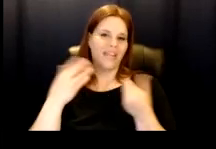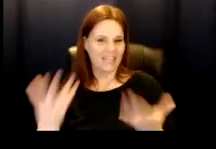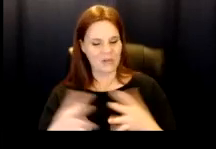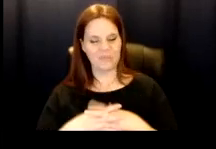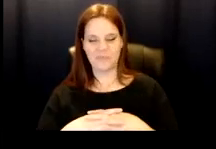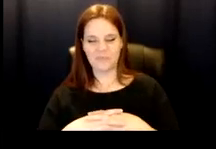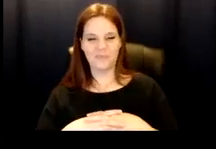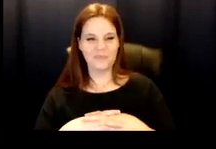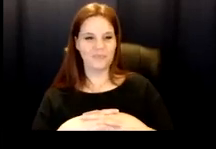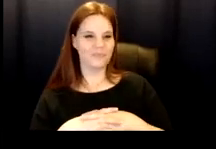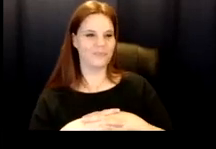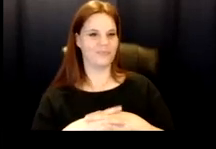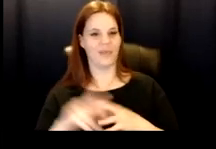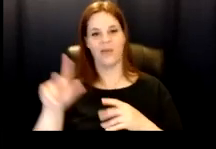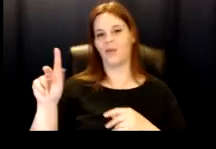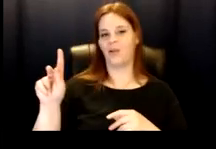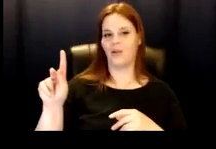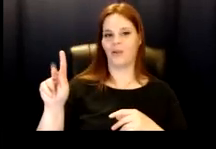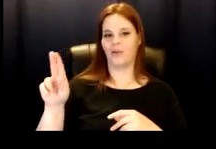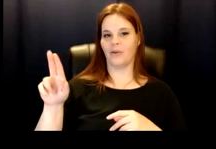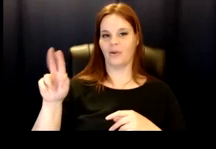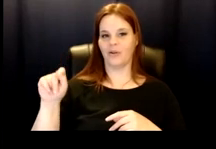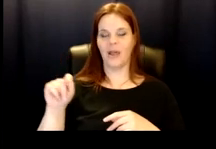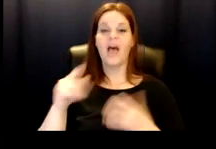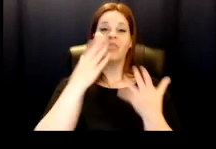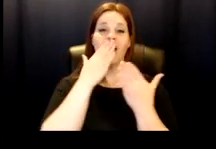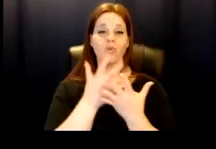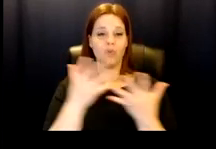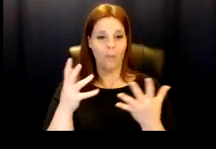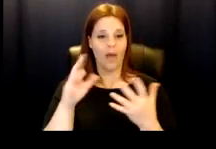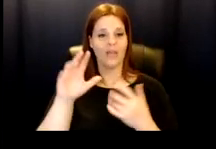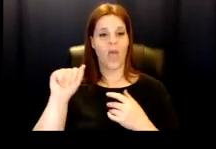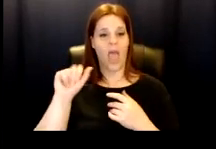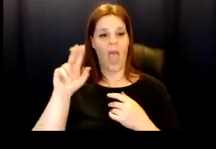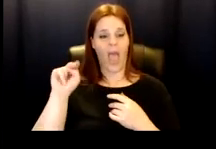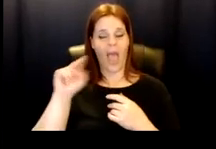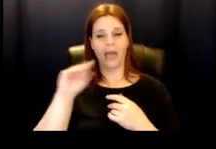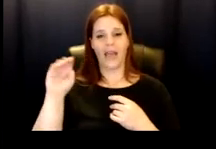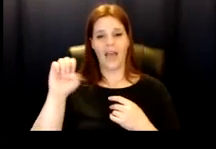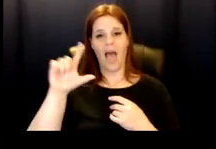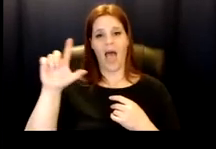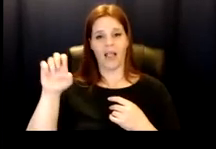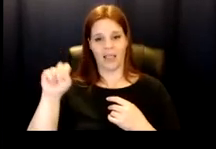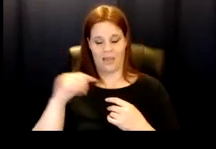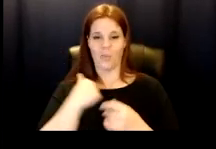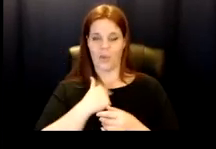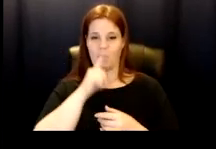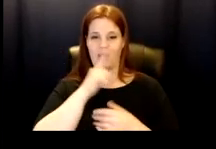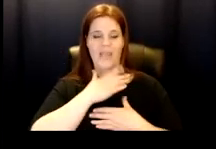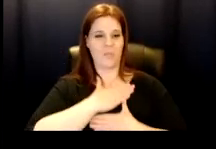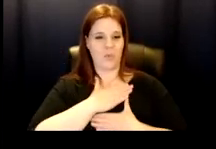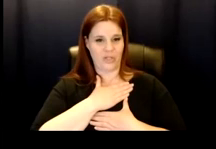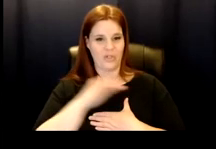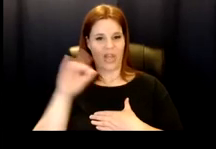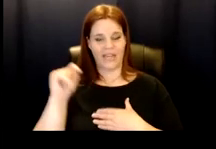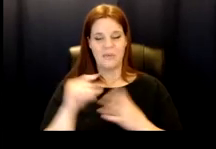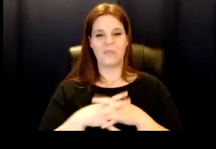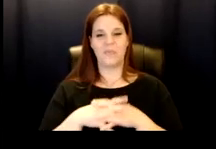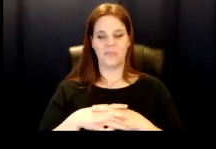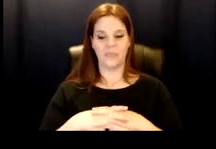Thank you so much Ellen and Ann. We really appreciate it. We are going